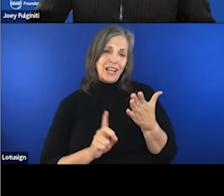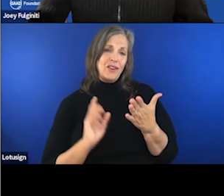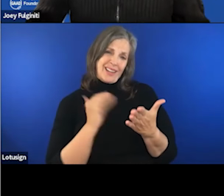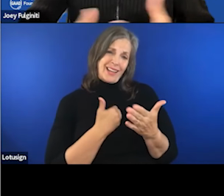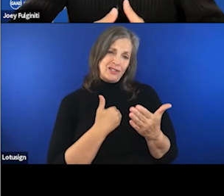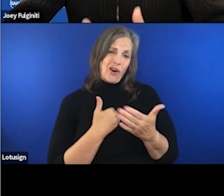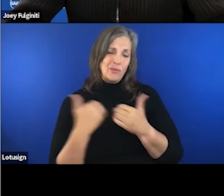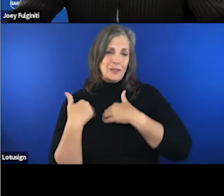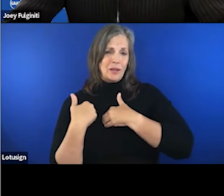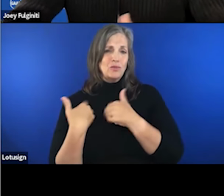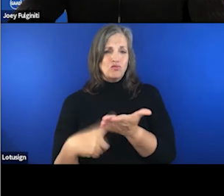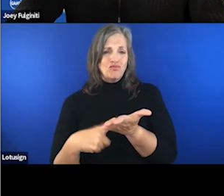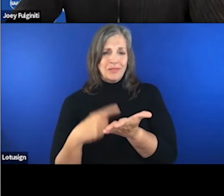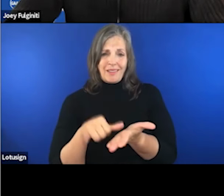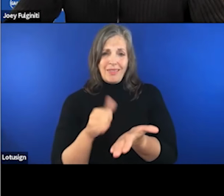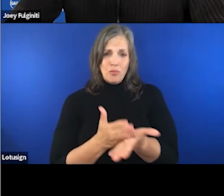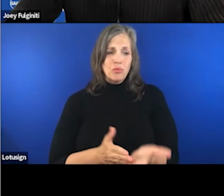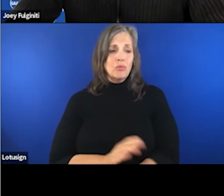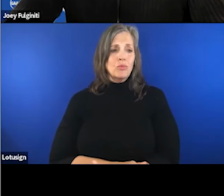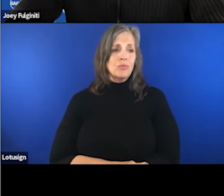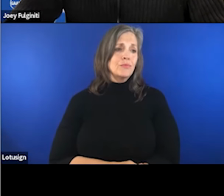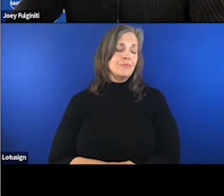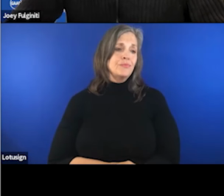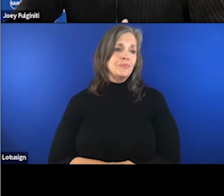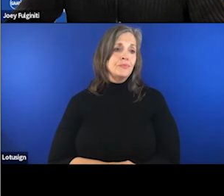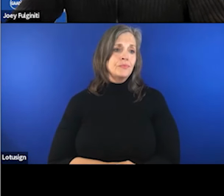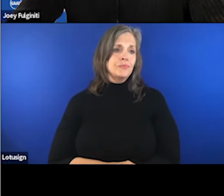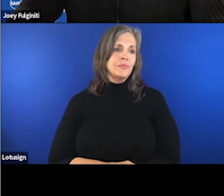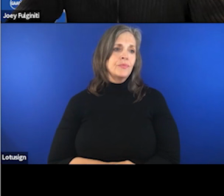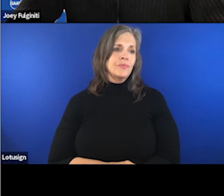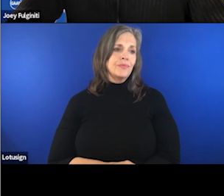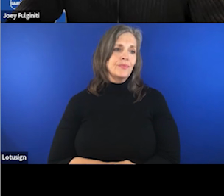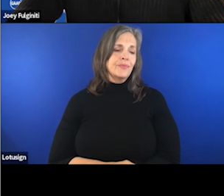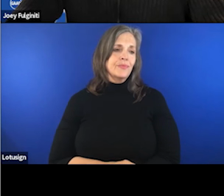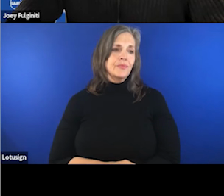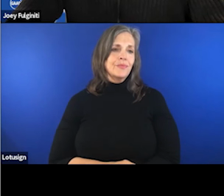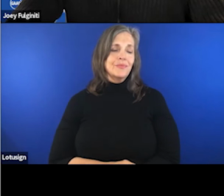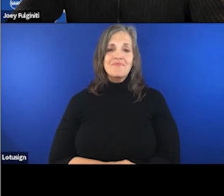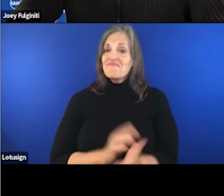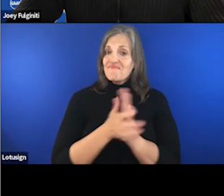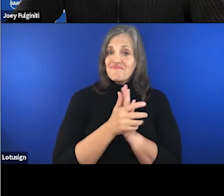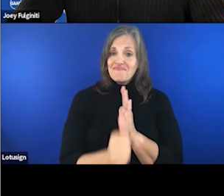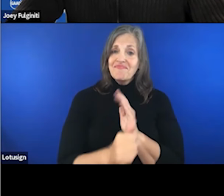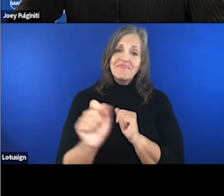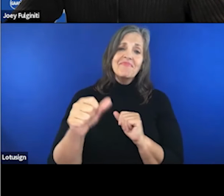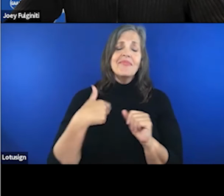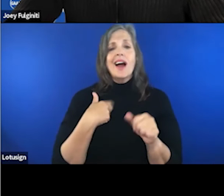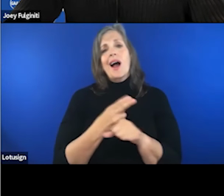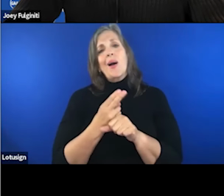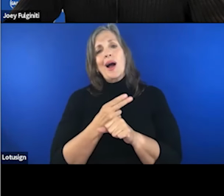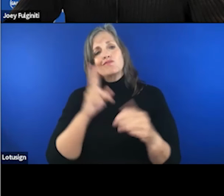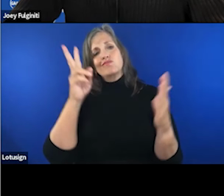so our skills I look through job descriptions quite a bit in my job I I create them and when